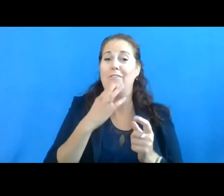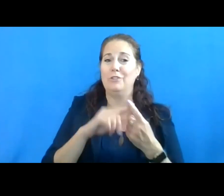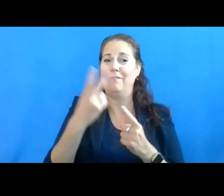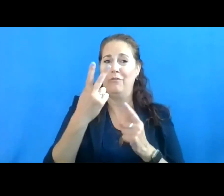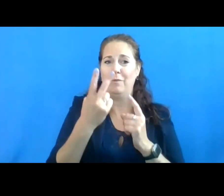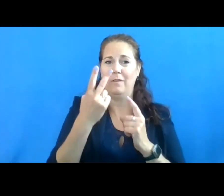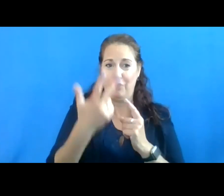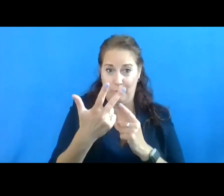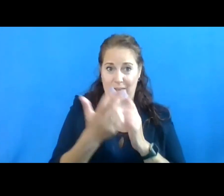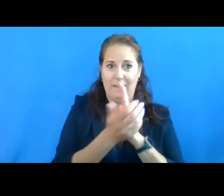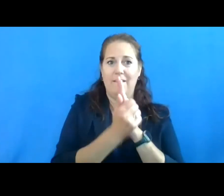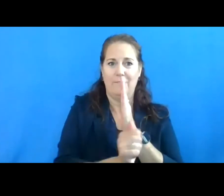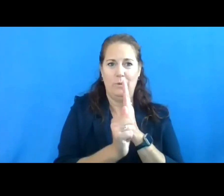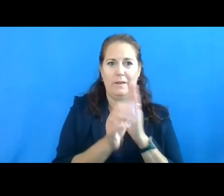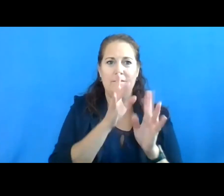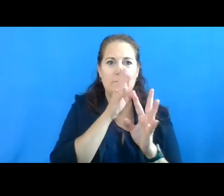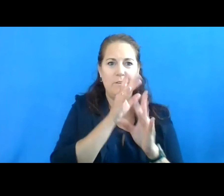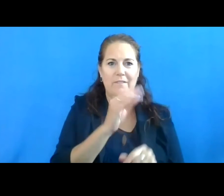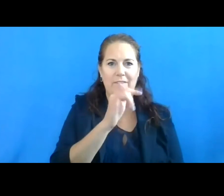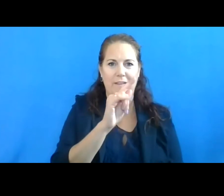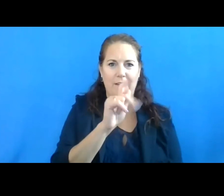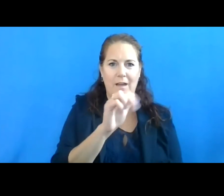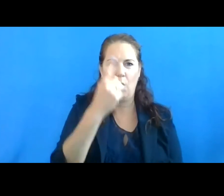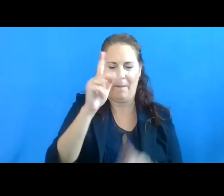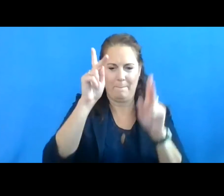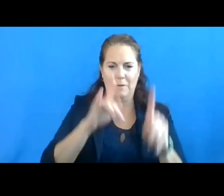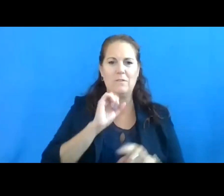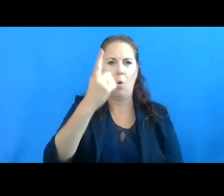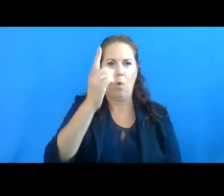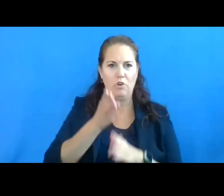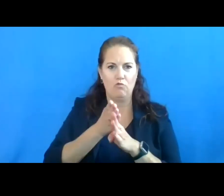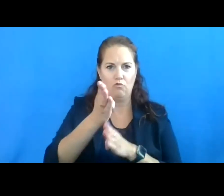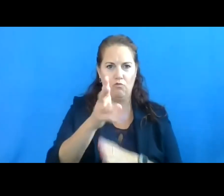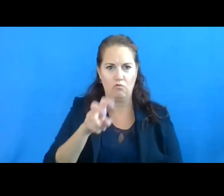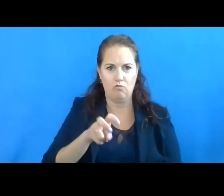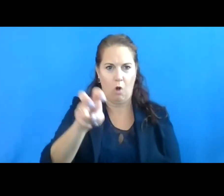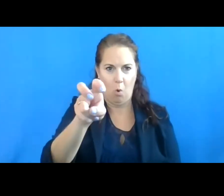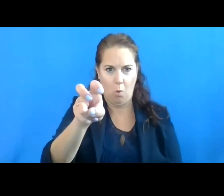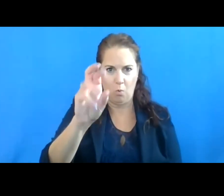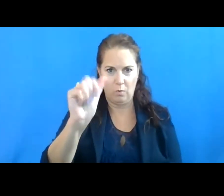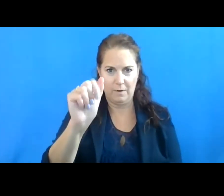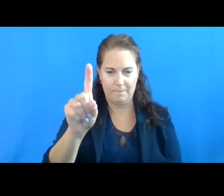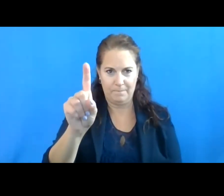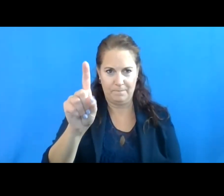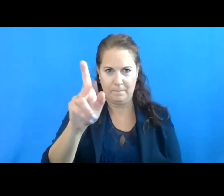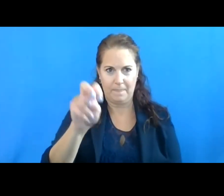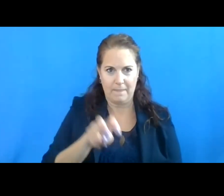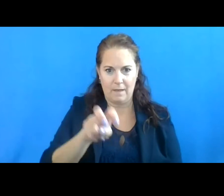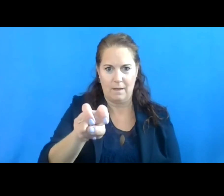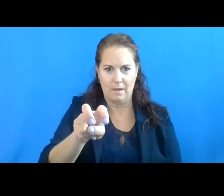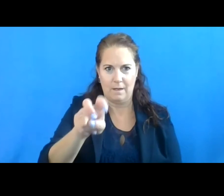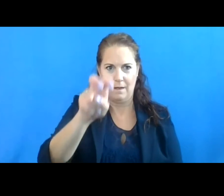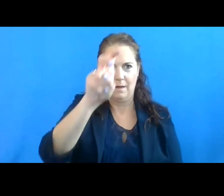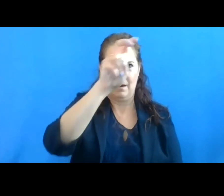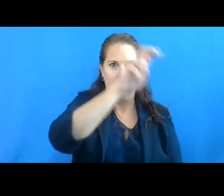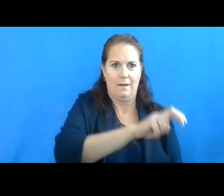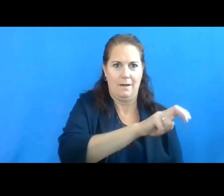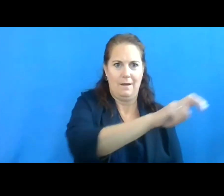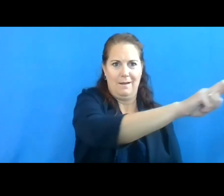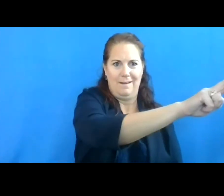And they said, “It's like a person is on one road and then they change to another road.”